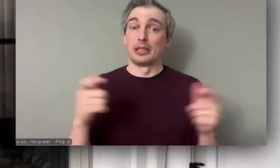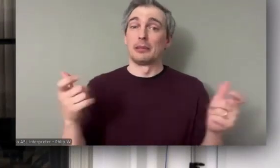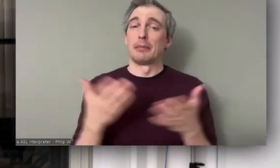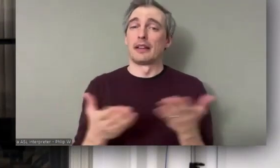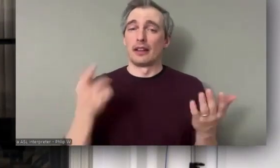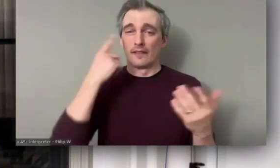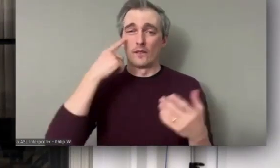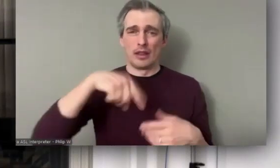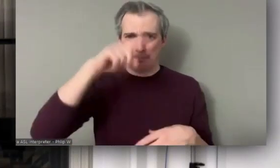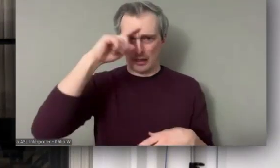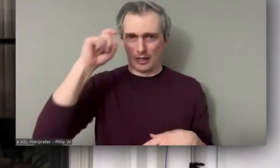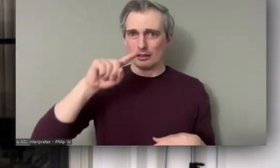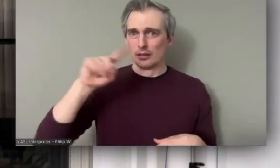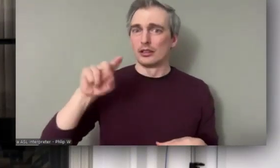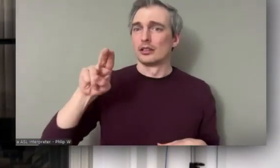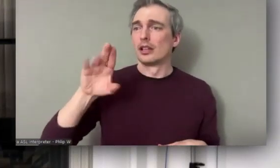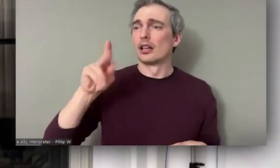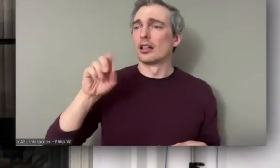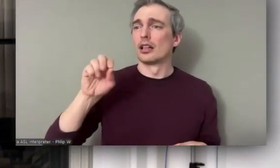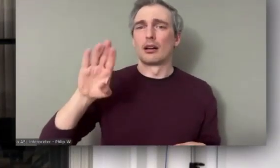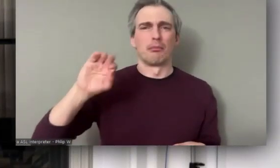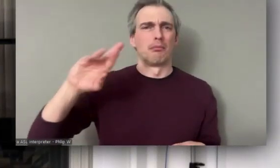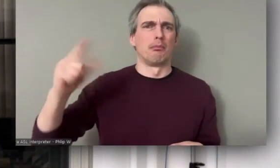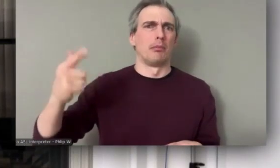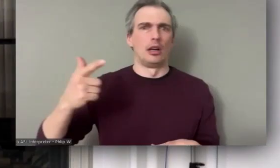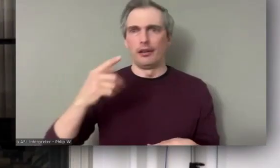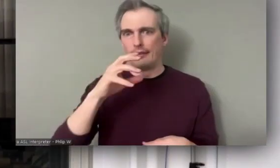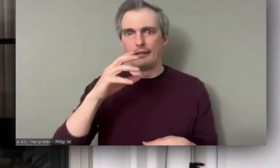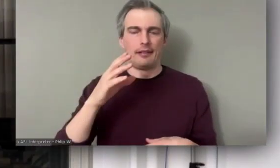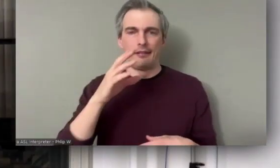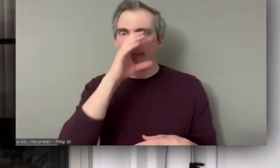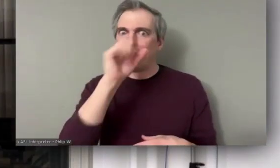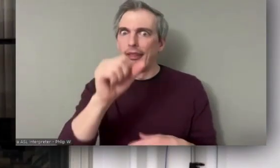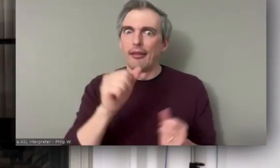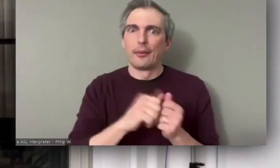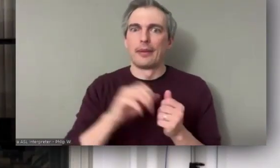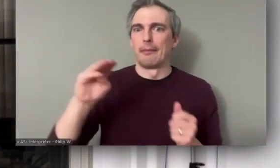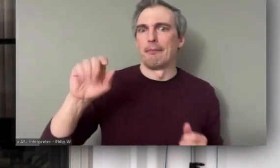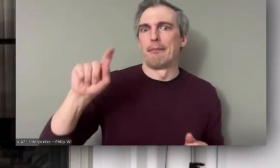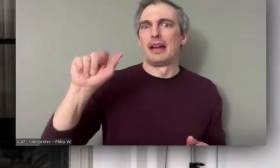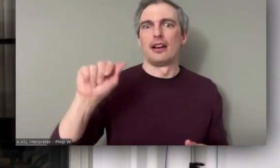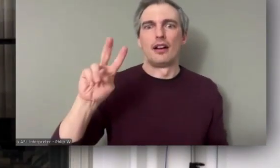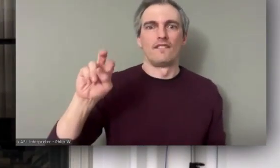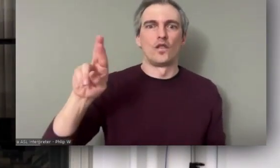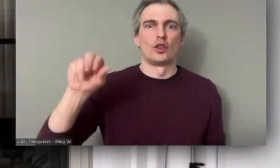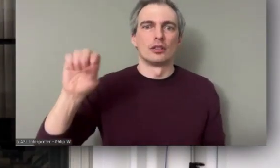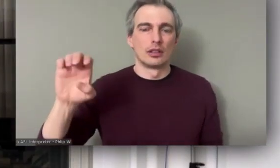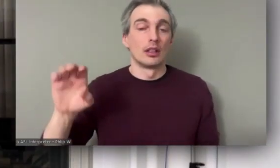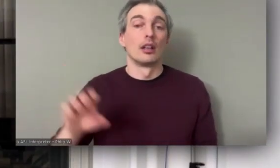The reason Horizon Worlds is so big on mobile is there's a lot more people with the mobile devices.